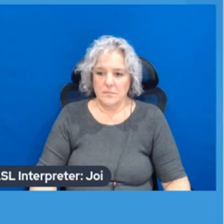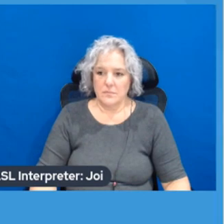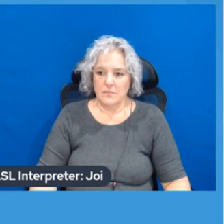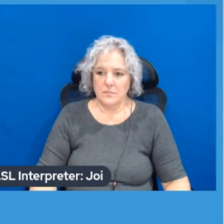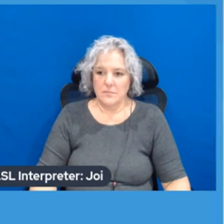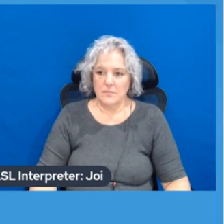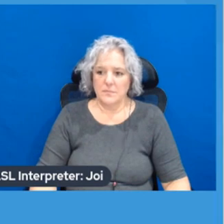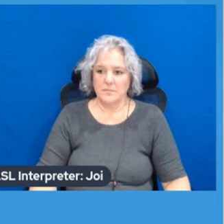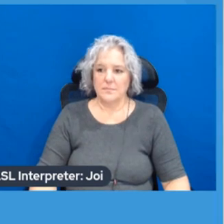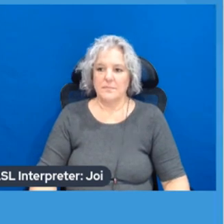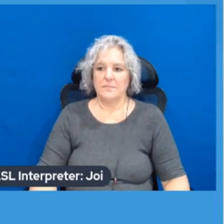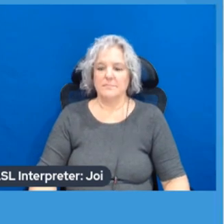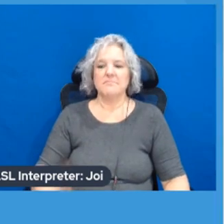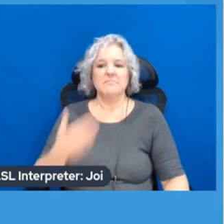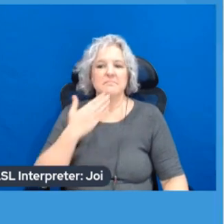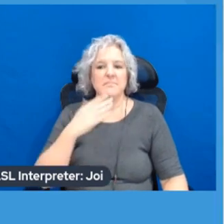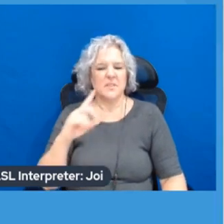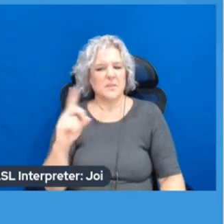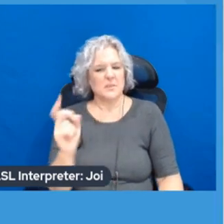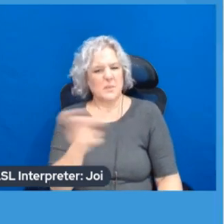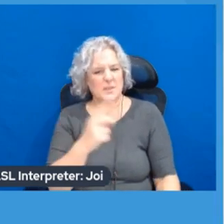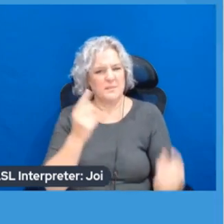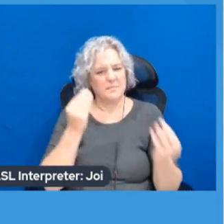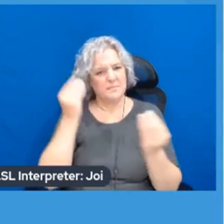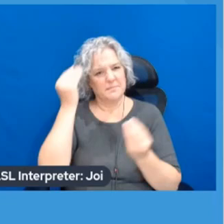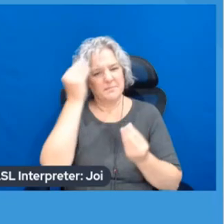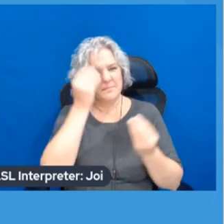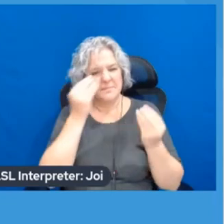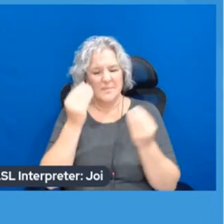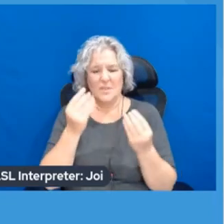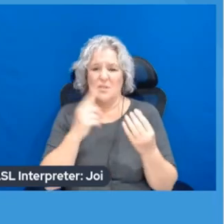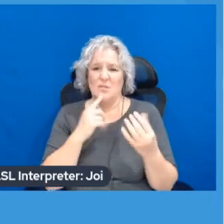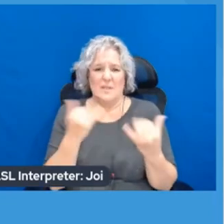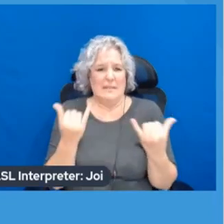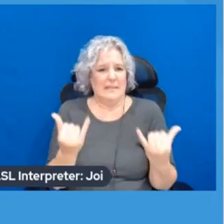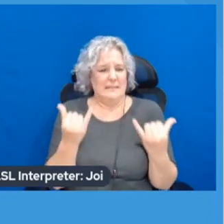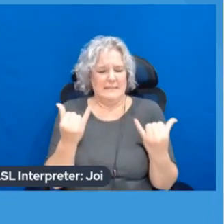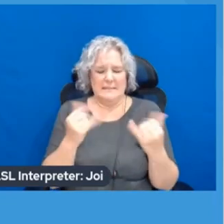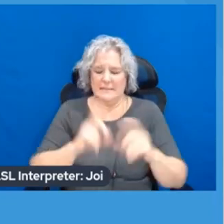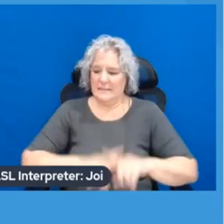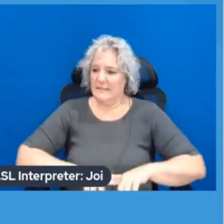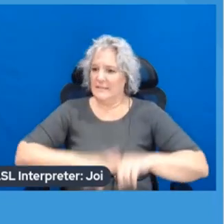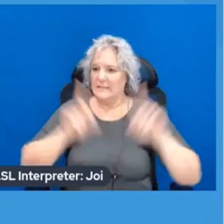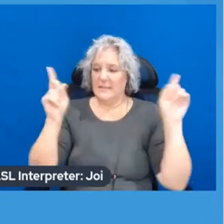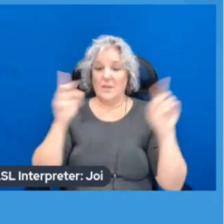Great question. We are in unprecedented times and we know that teachers and providers